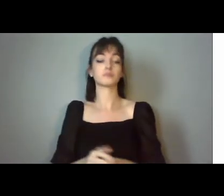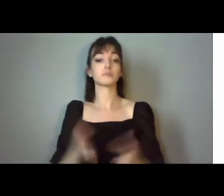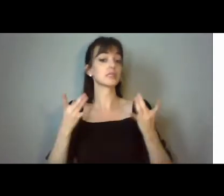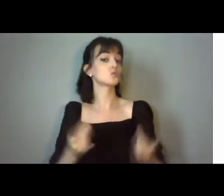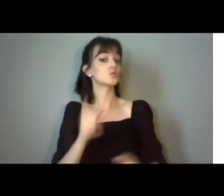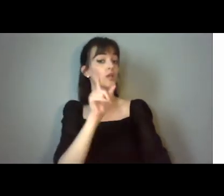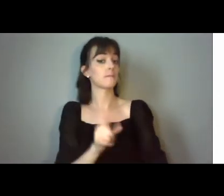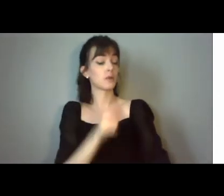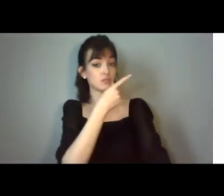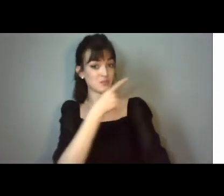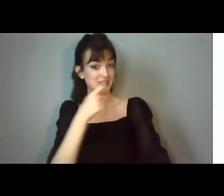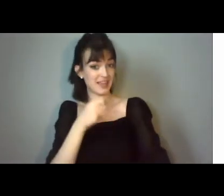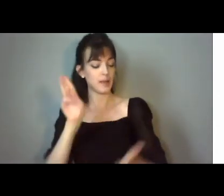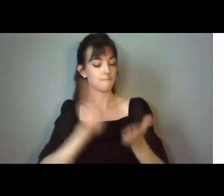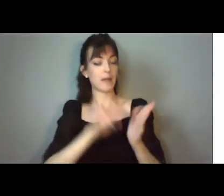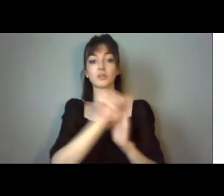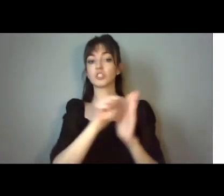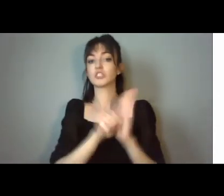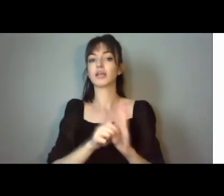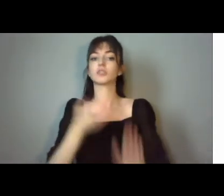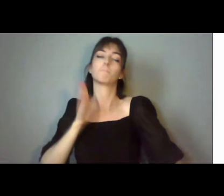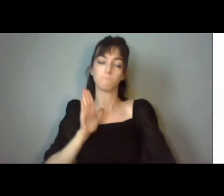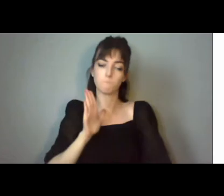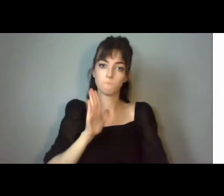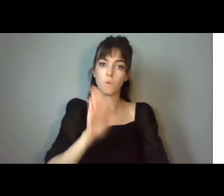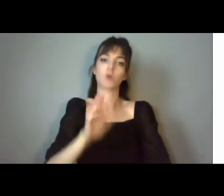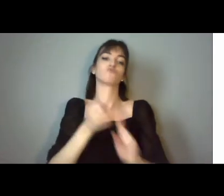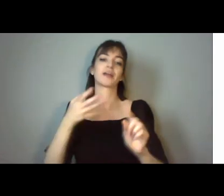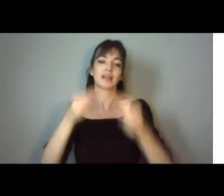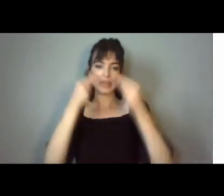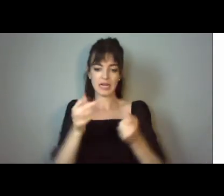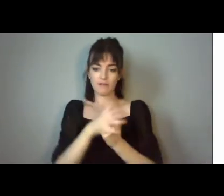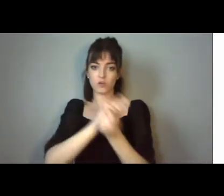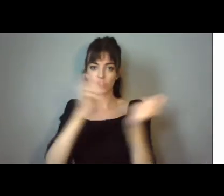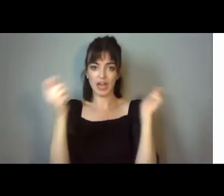States to recognise the need for reform in order to facilitate a social transformation.